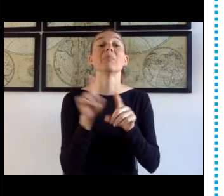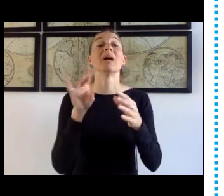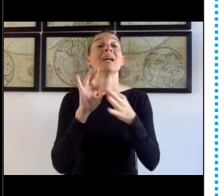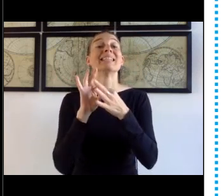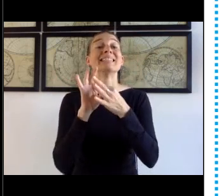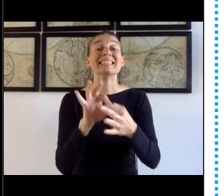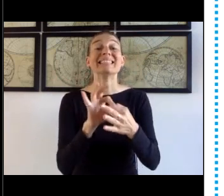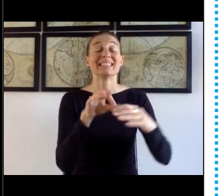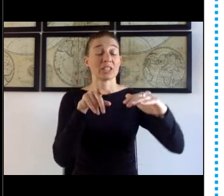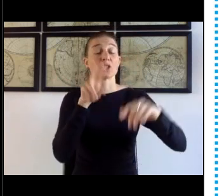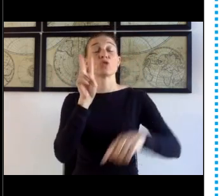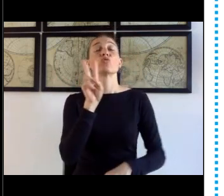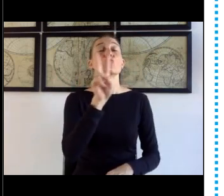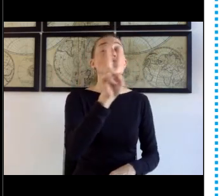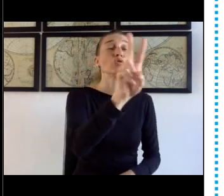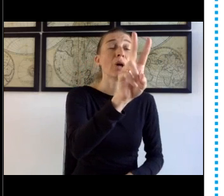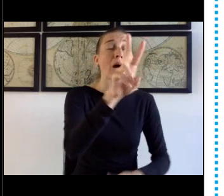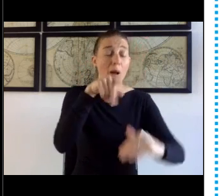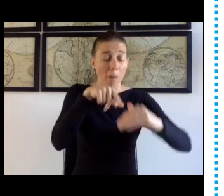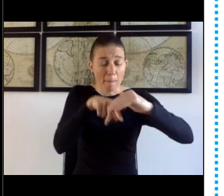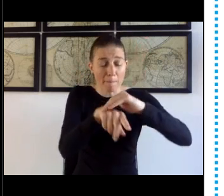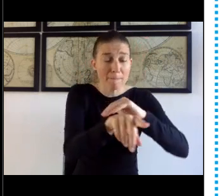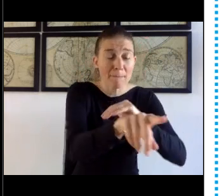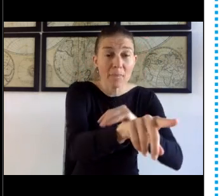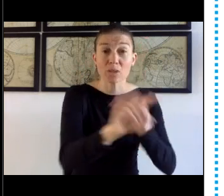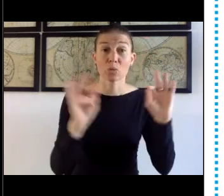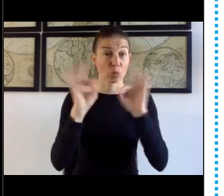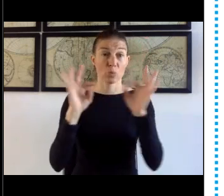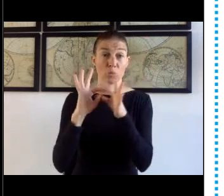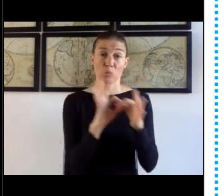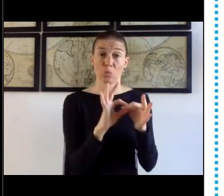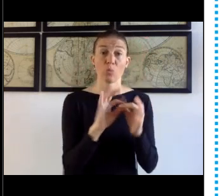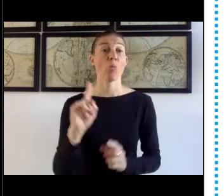this is completely out of the picture and this should be improved.